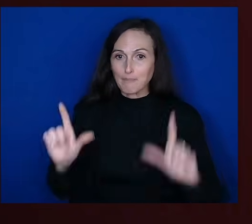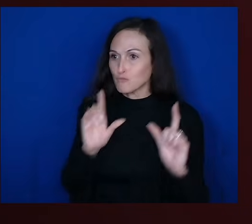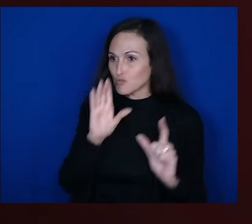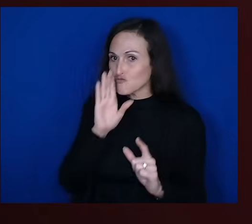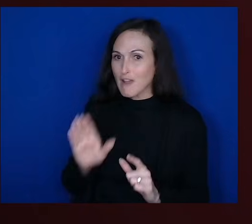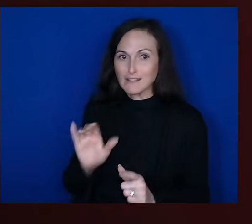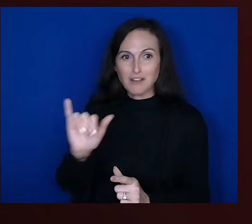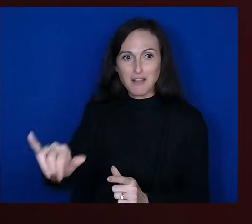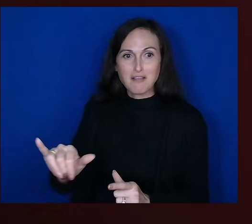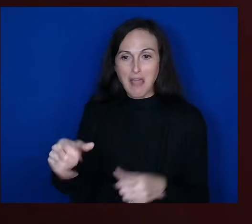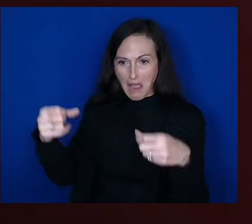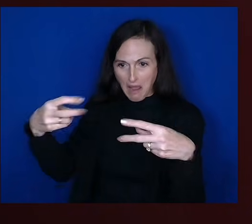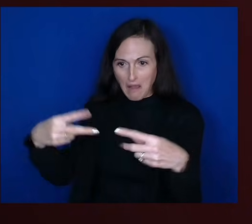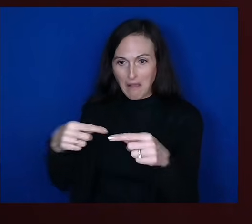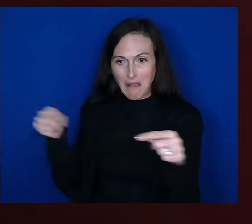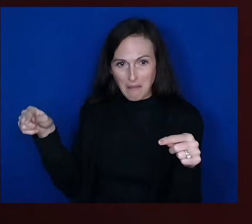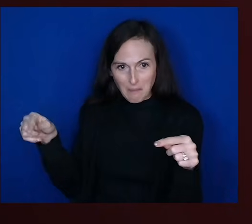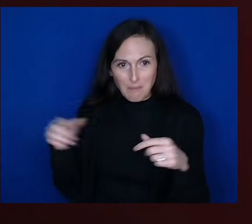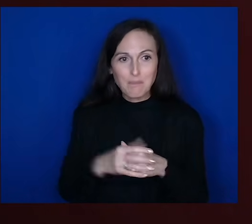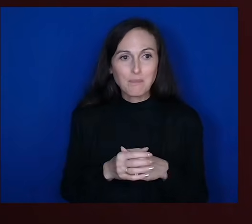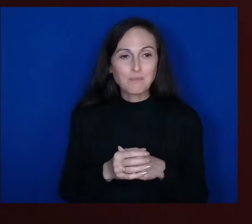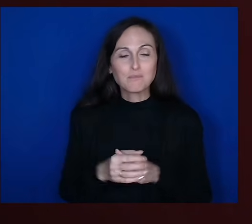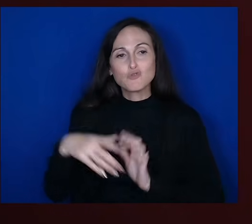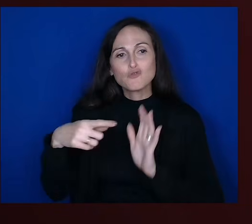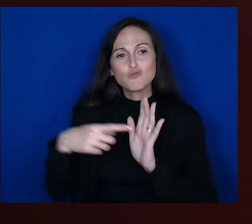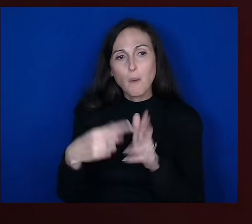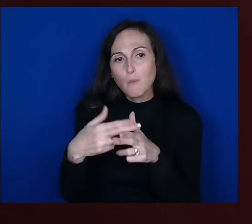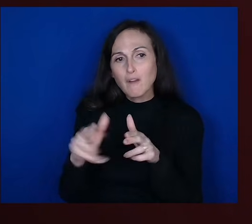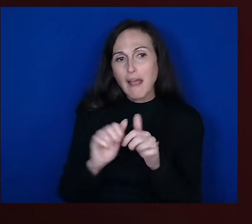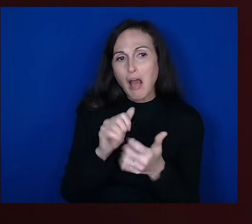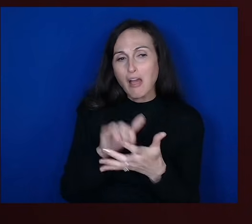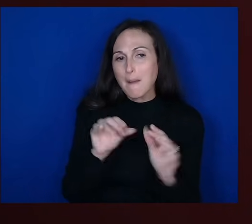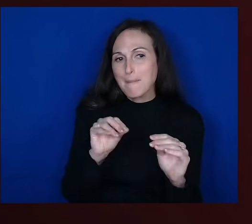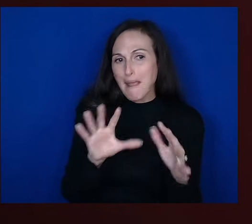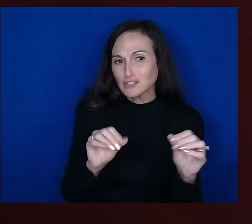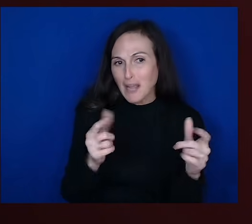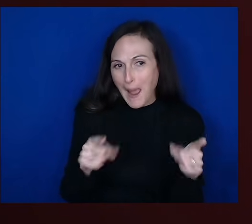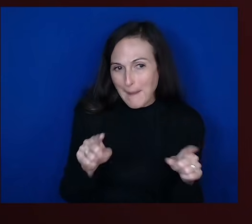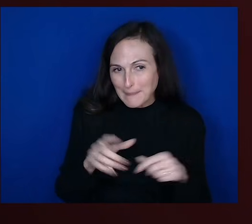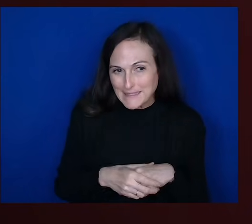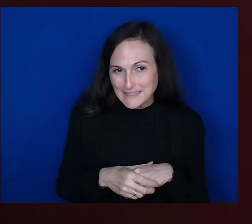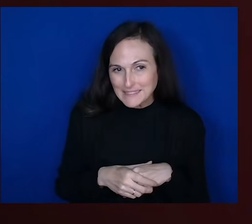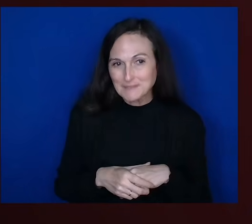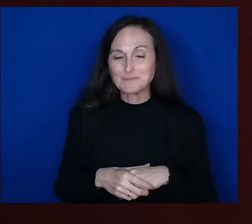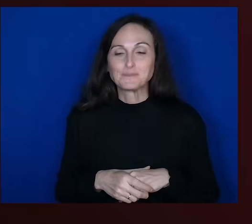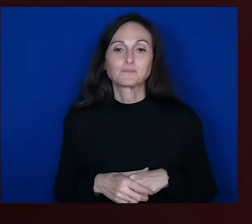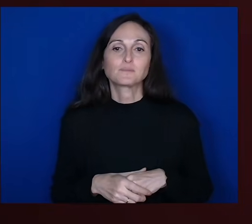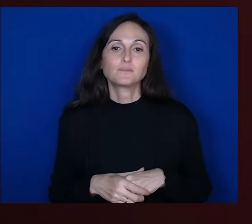So, I'll show you really briefly how that magic happens. That is actually -- there's